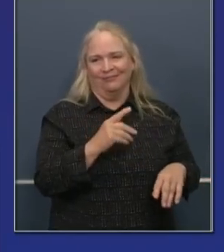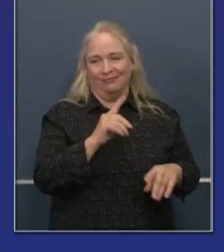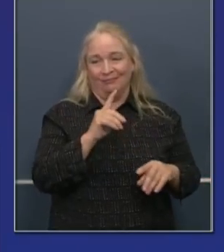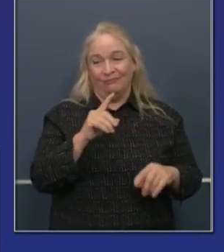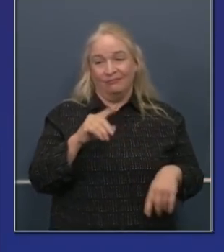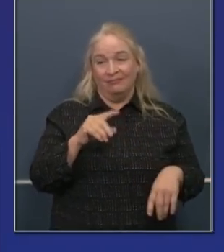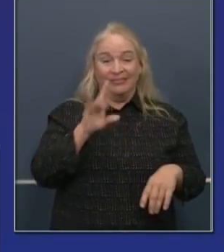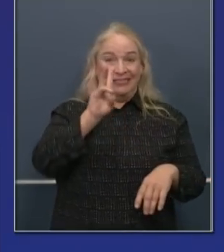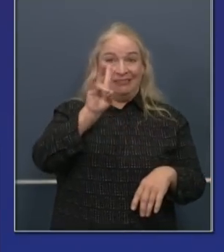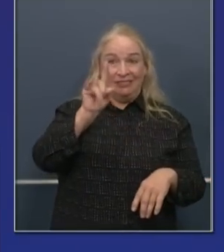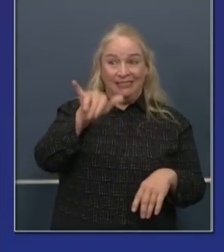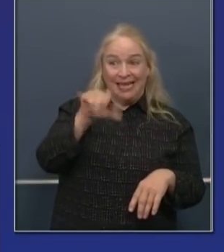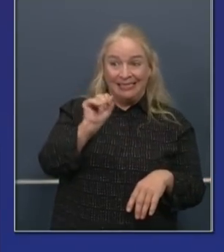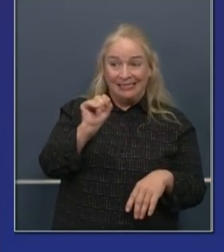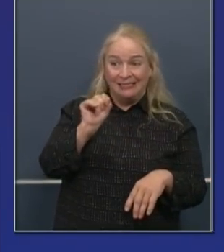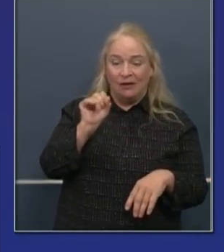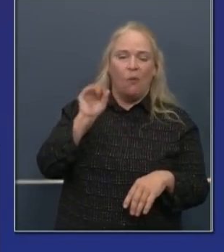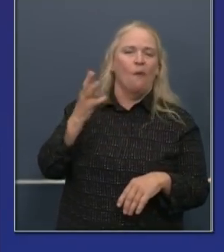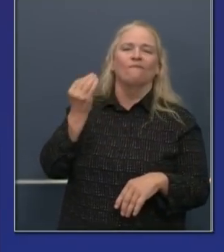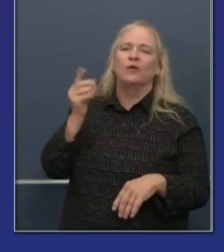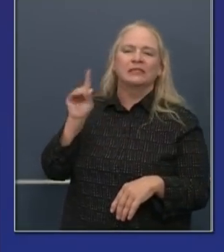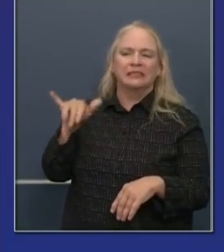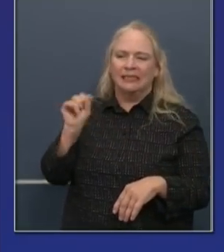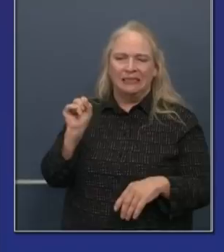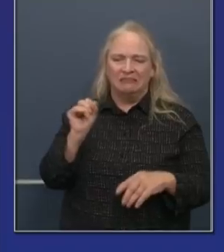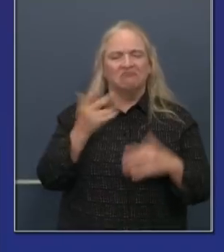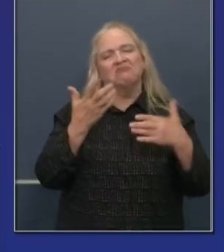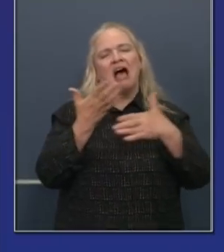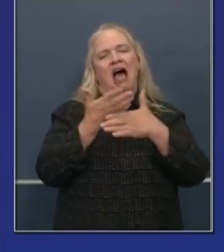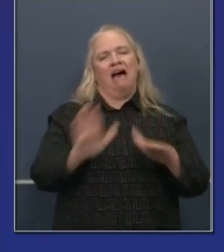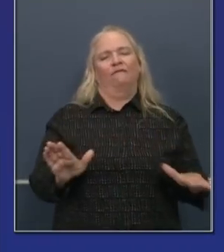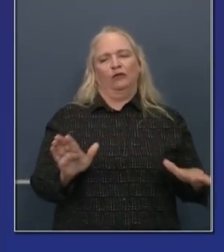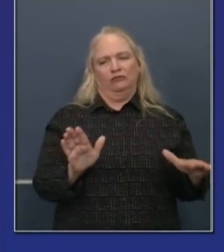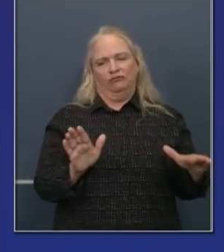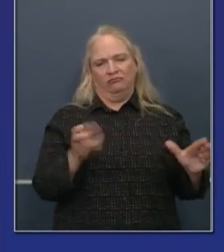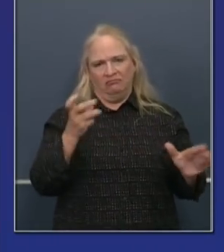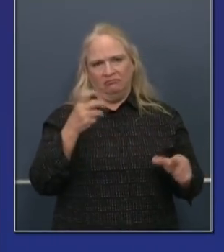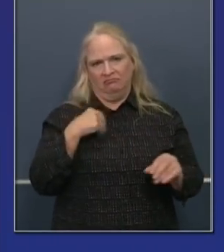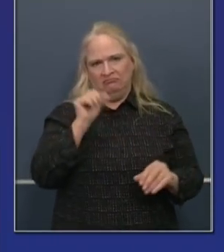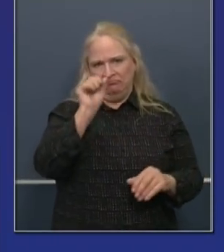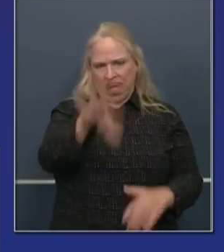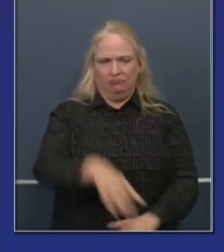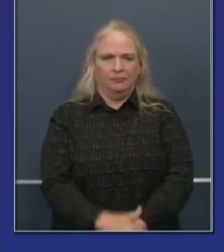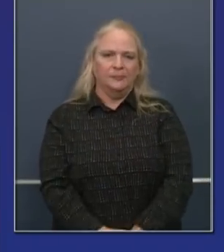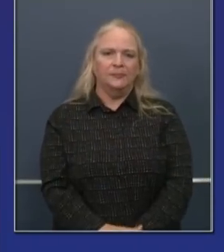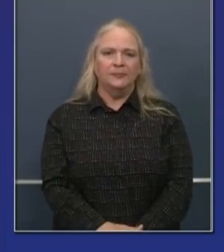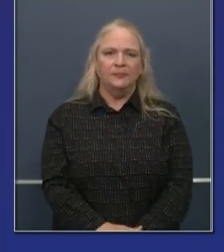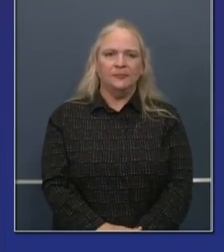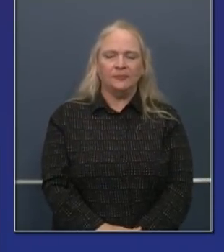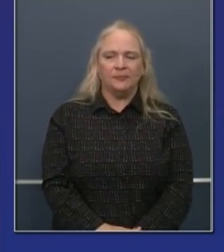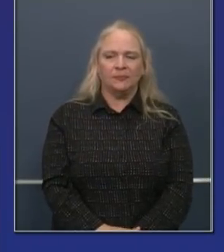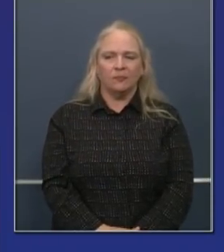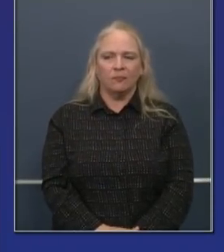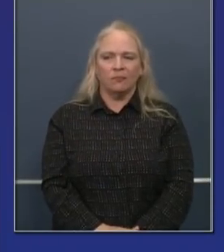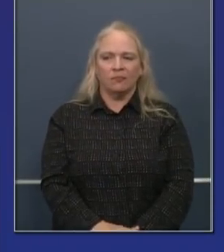OF CALIFORNIA AND DON'T NECESSARILY TELL YOU WHAT THE TREND LINES ARE. SEVEN DAY AVERAGES AND 14 DAYS